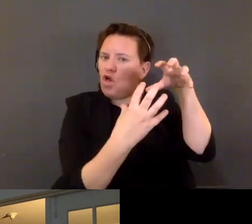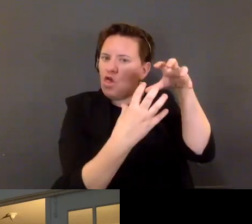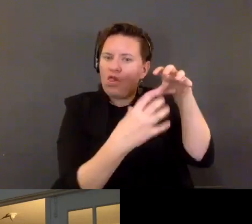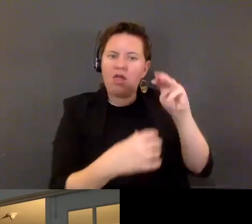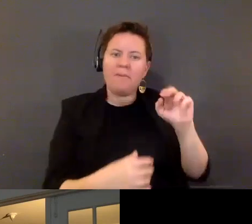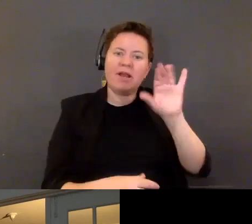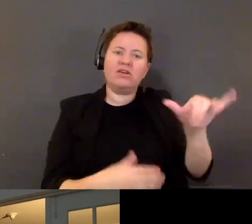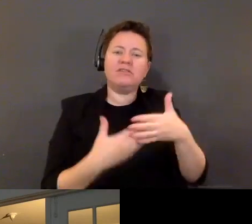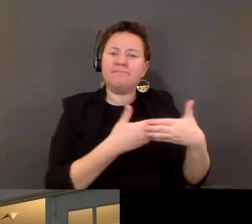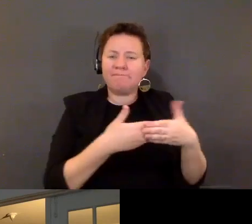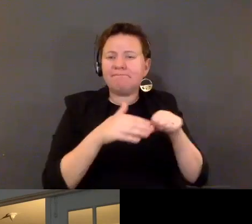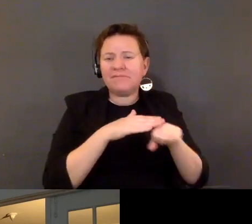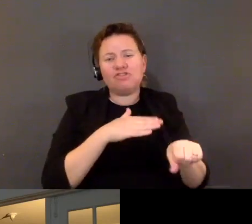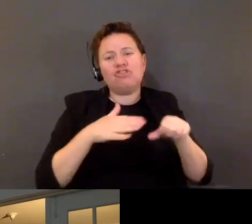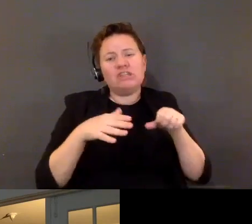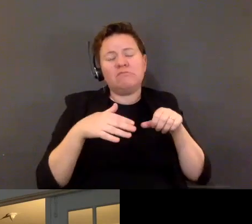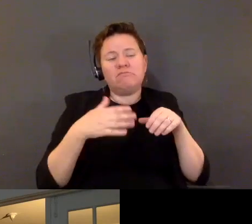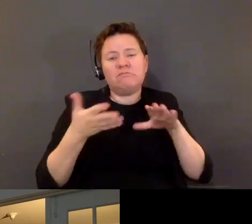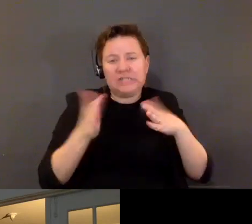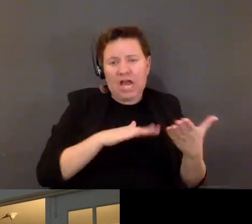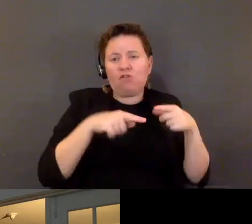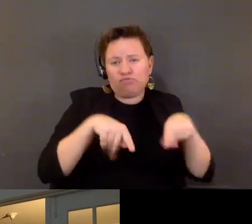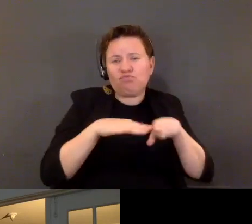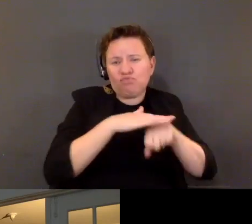mary had died in childbirth had been plopped on the floor at her feet